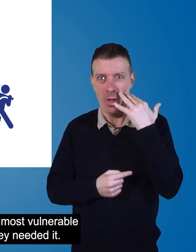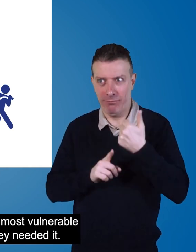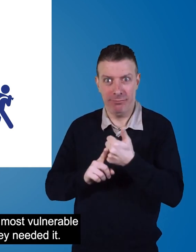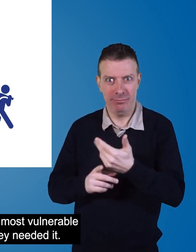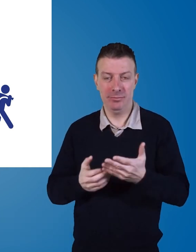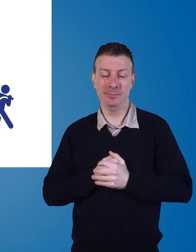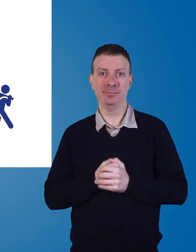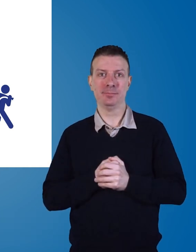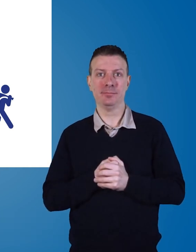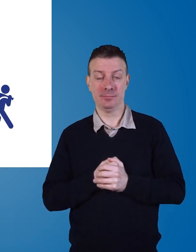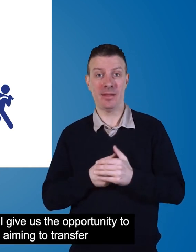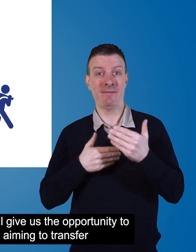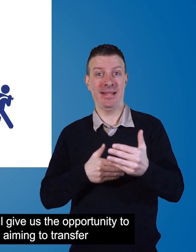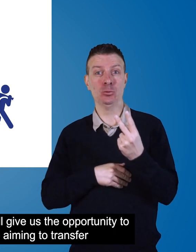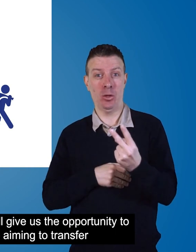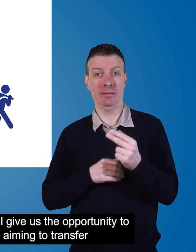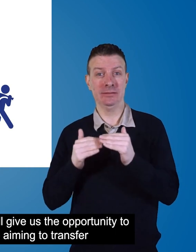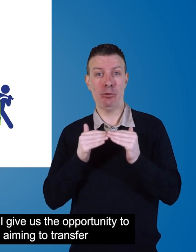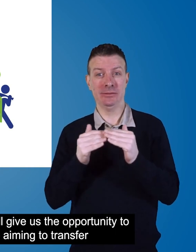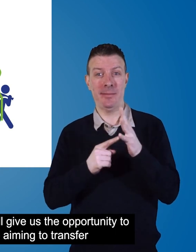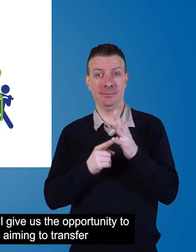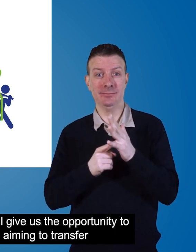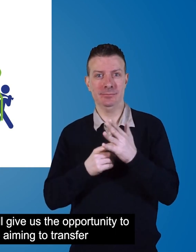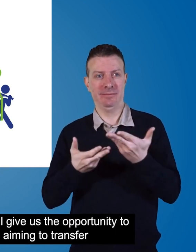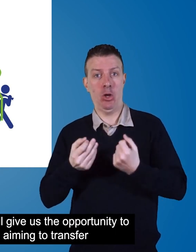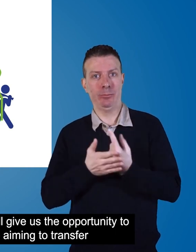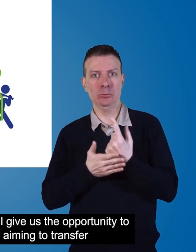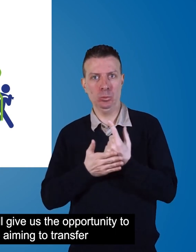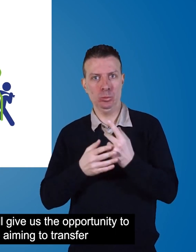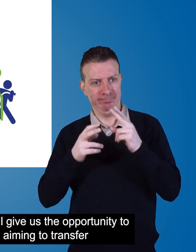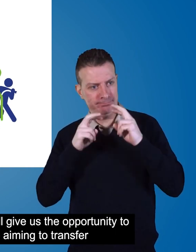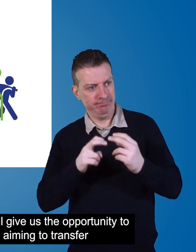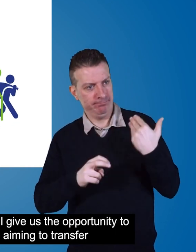needed it. Phase two of Democracy Matters will give us the opportunity to